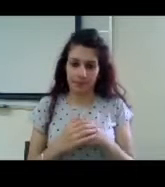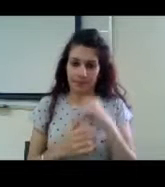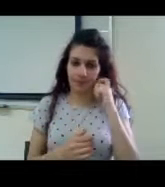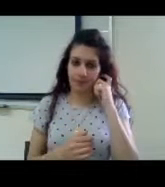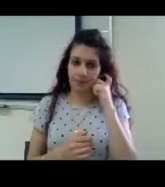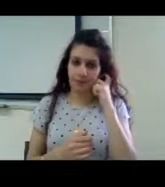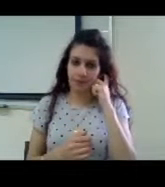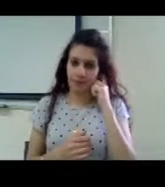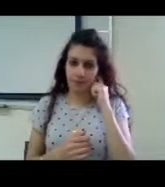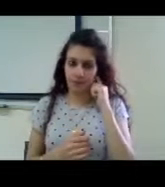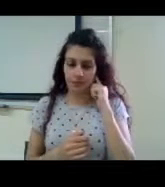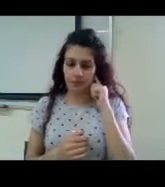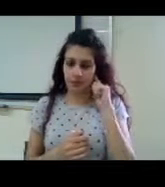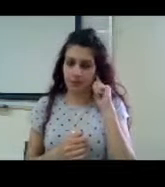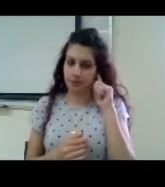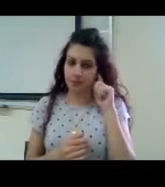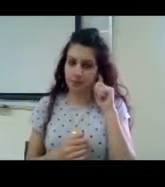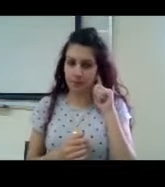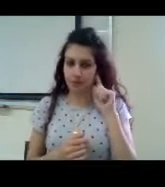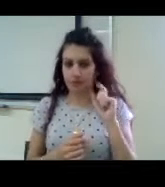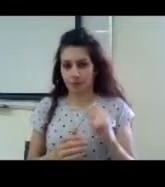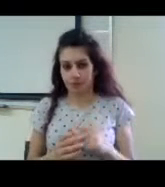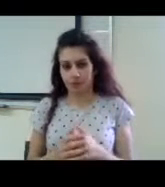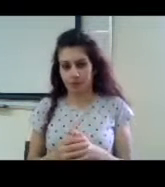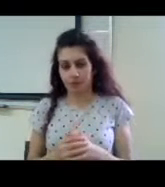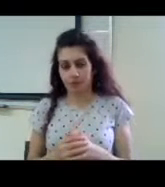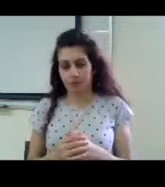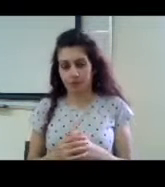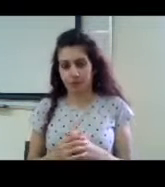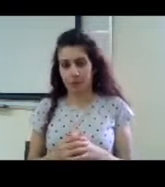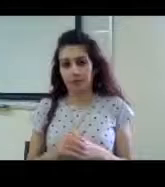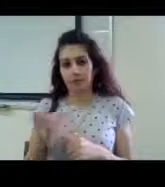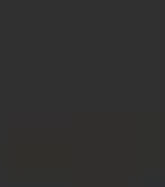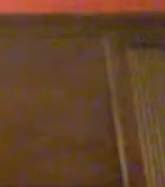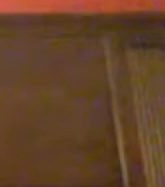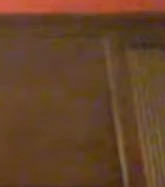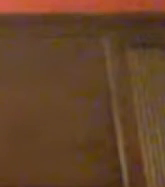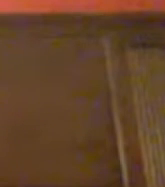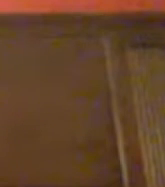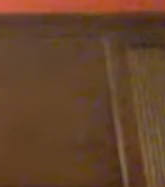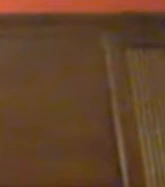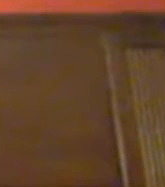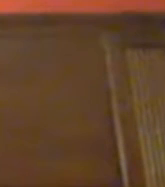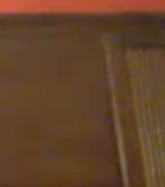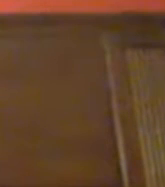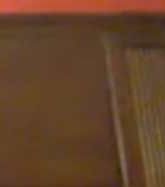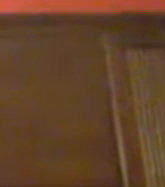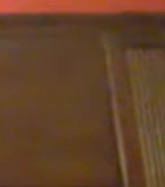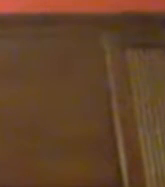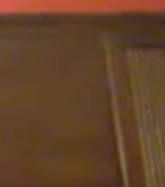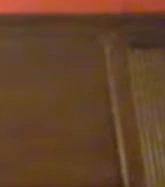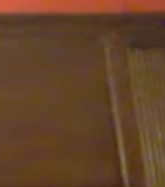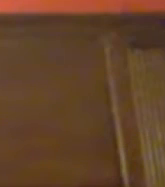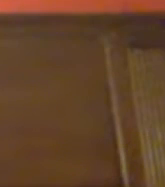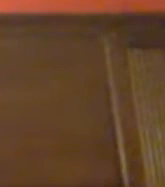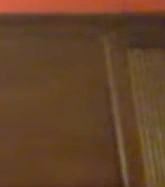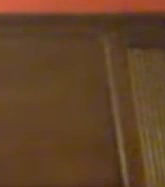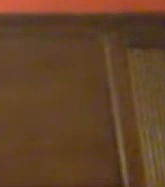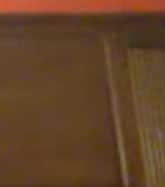who's talking thank you hi everyone yes and Ali maybe you can just quickly show Louie